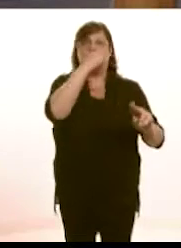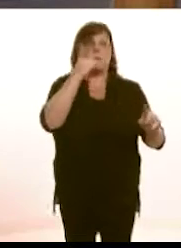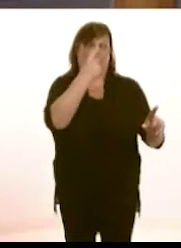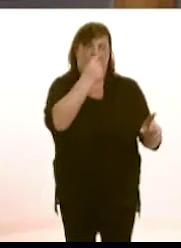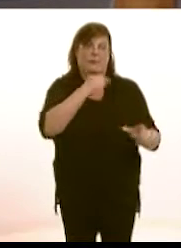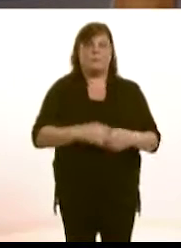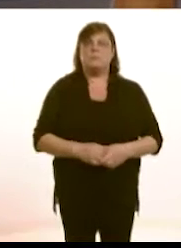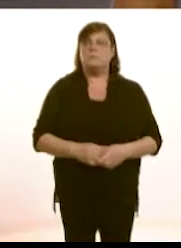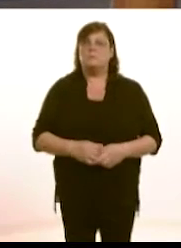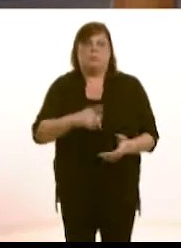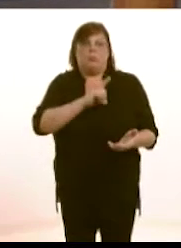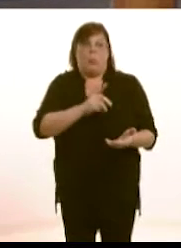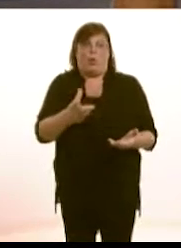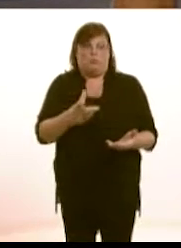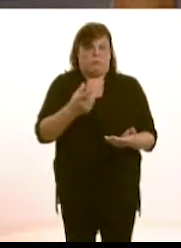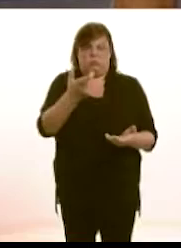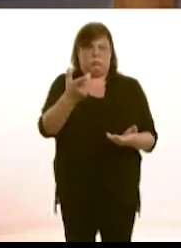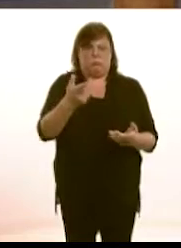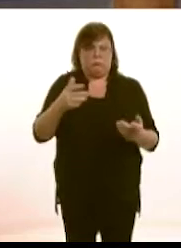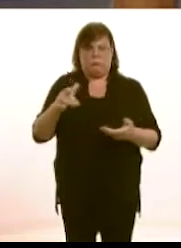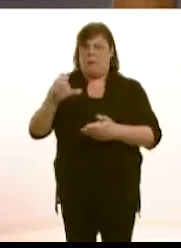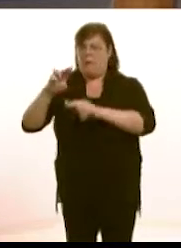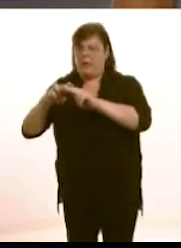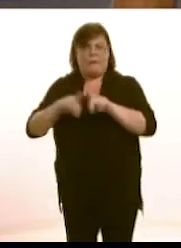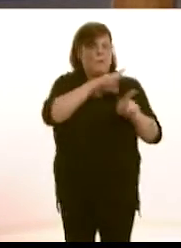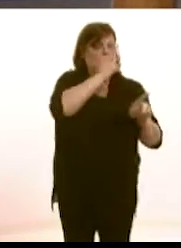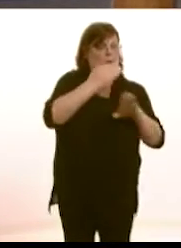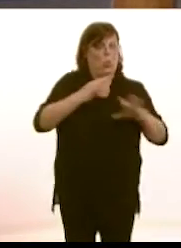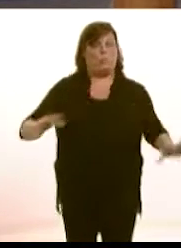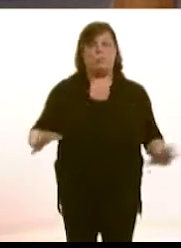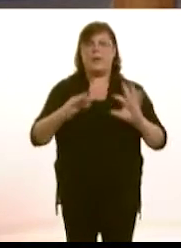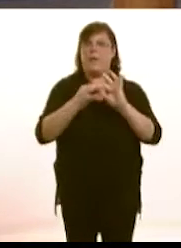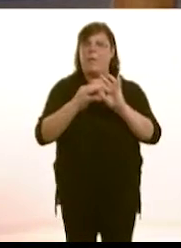There is no reason why the two city regions canít work together, seeing themselves as